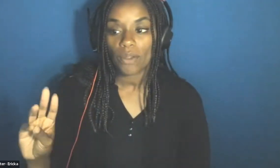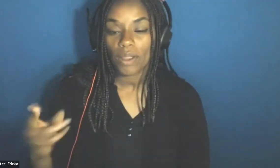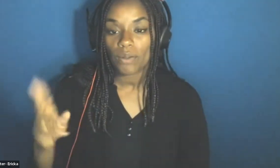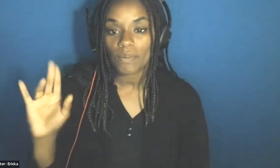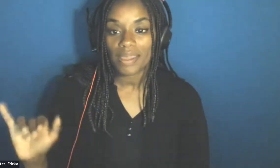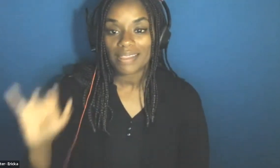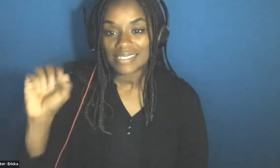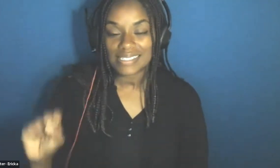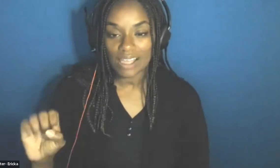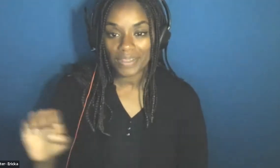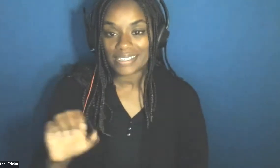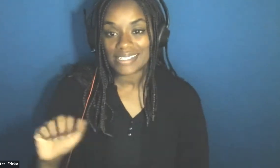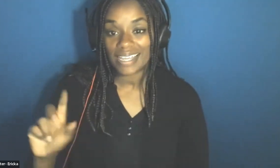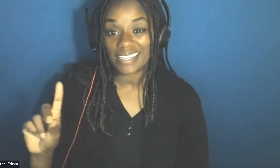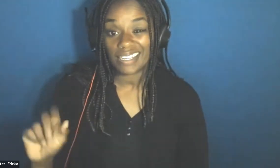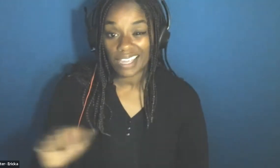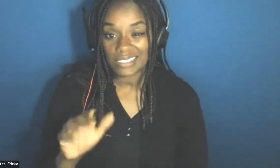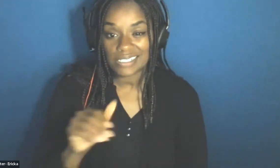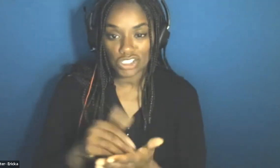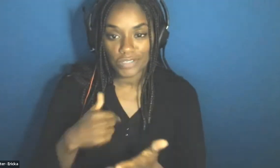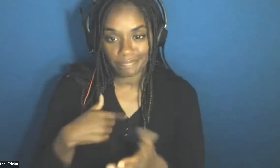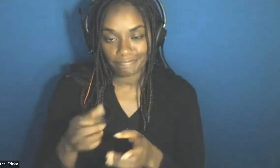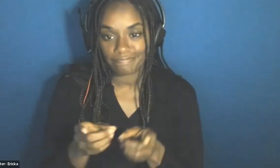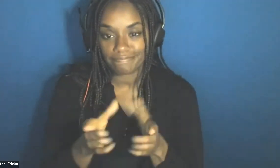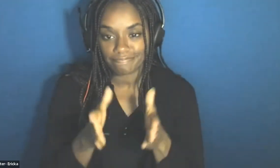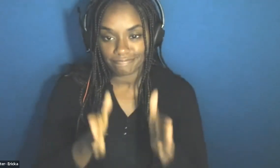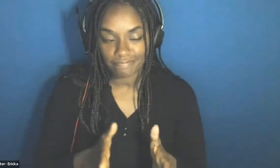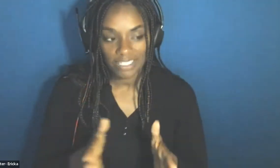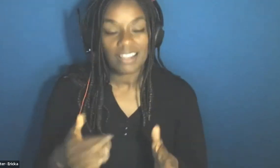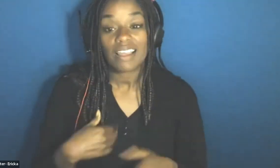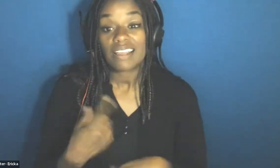Very sorry we are not in person, but, you know, happy to be with you at least virtually.